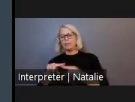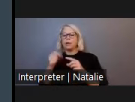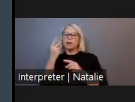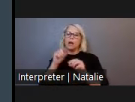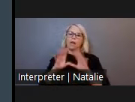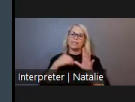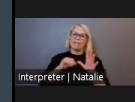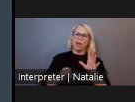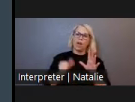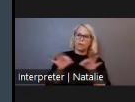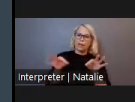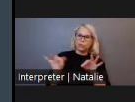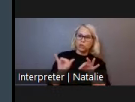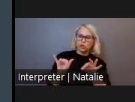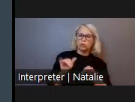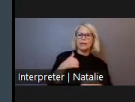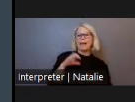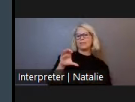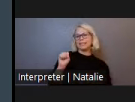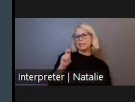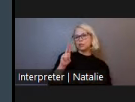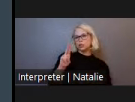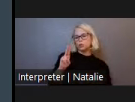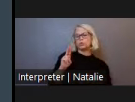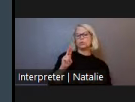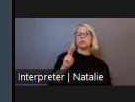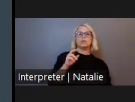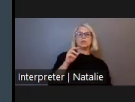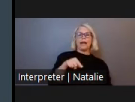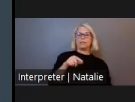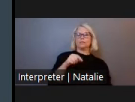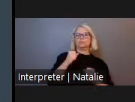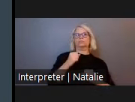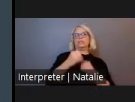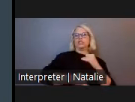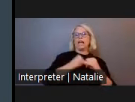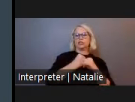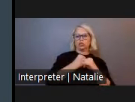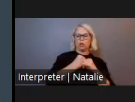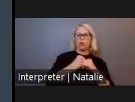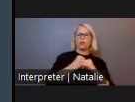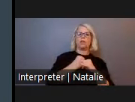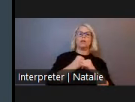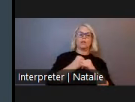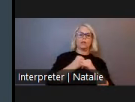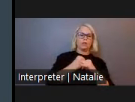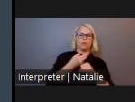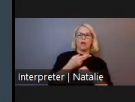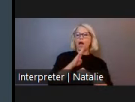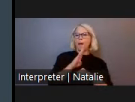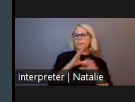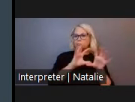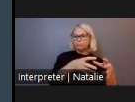We have CSU, Colorado State and University that has a very international hub, so we know